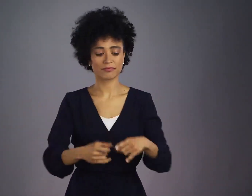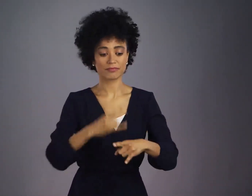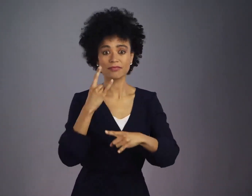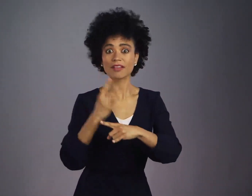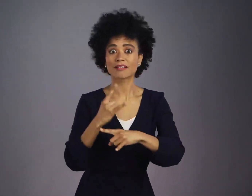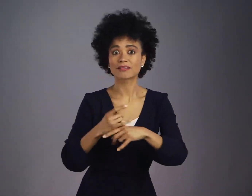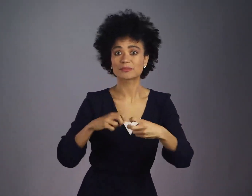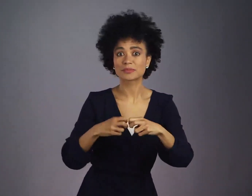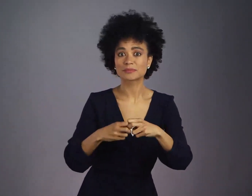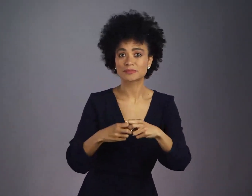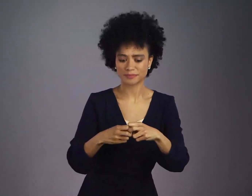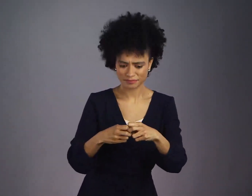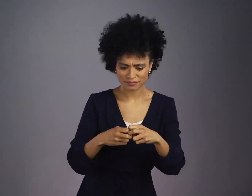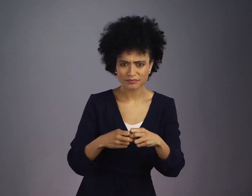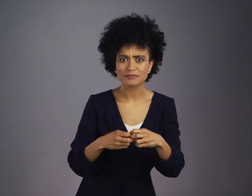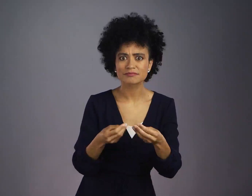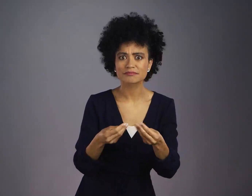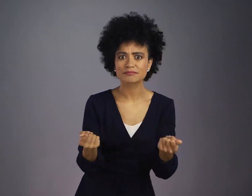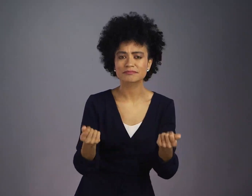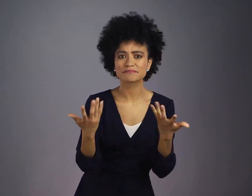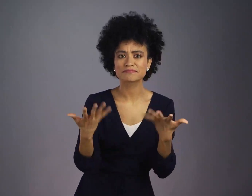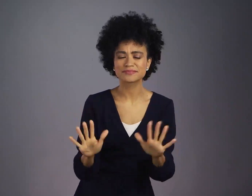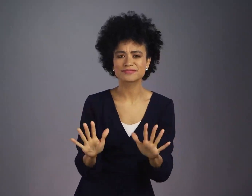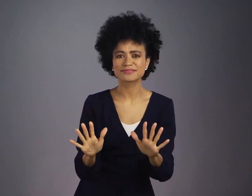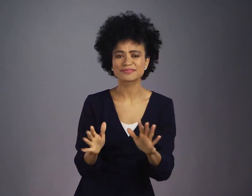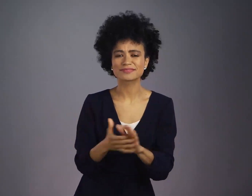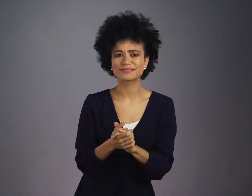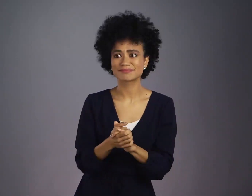and you and your husband are working together toward an undreamed-of future.